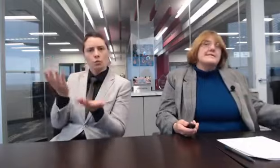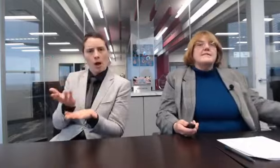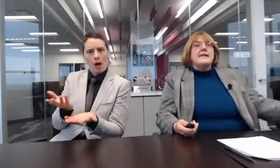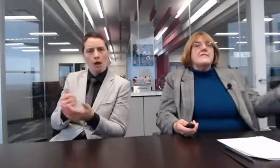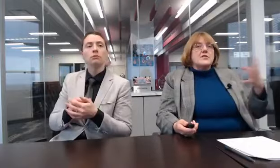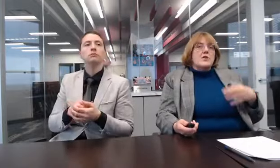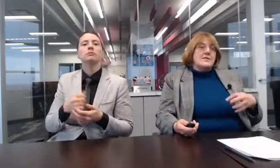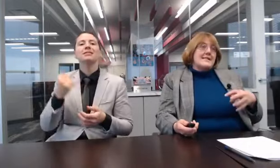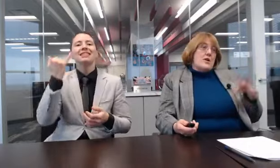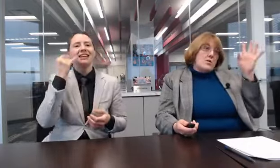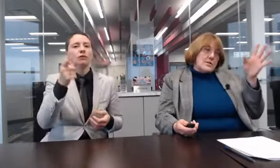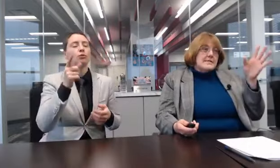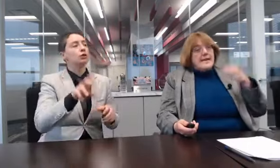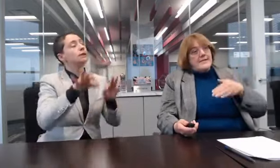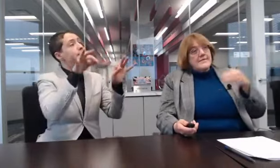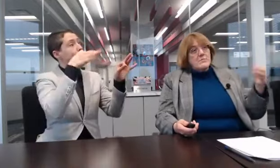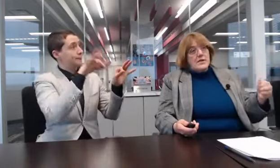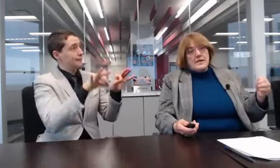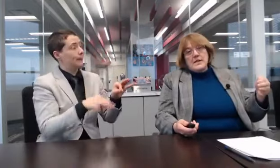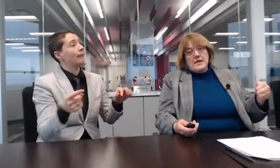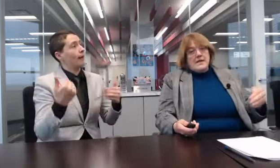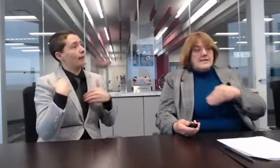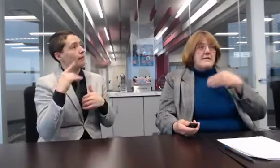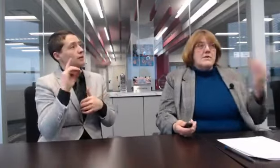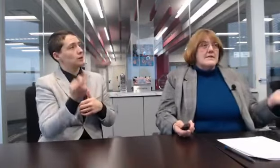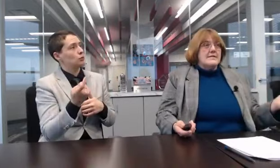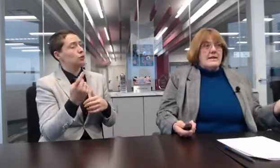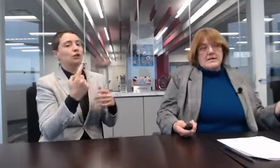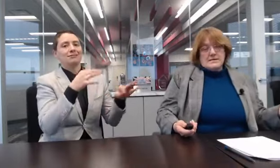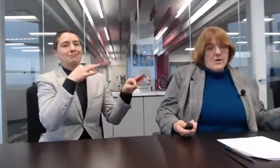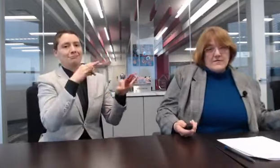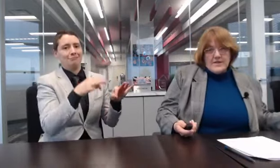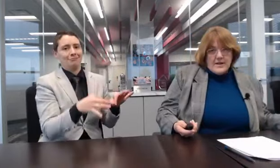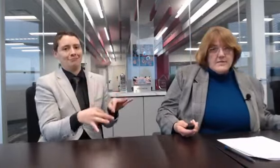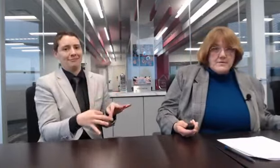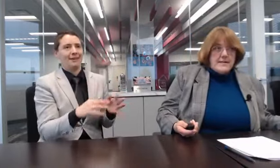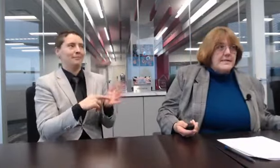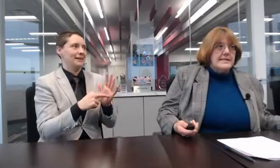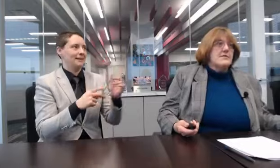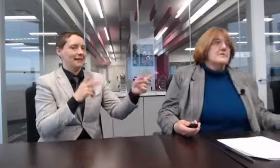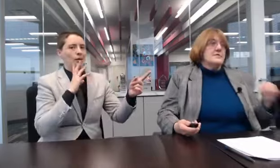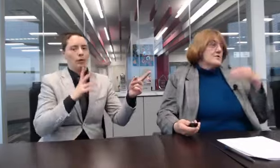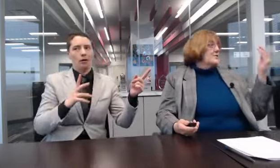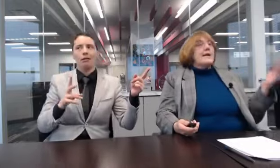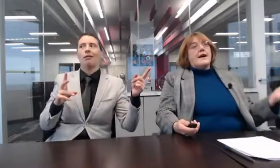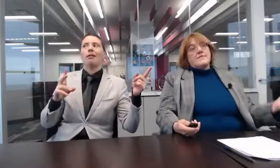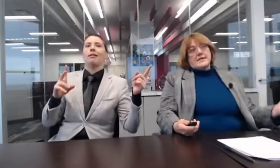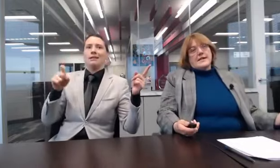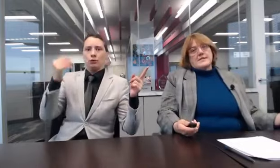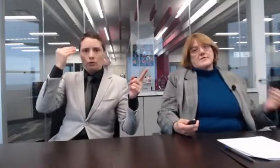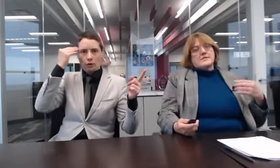then they have to go and say, oh did they have someone that was qualified to do that diagnosis or do they have a diagnosis?